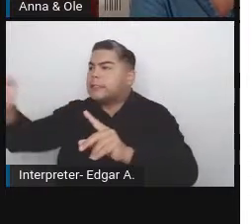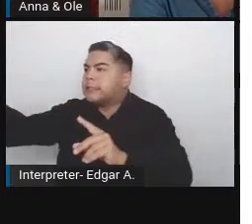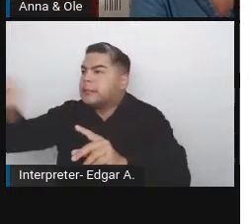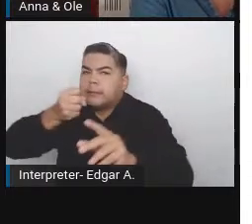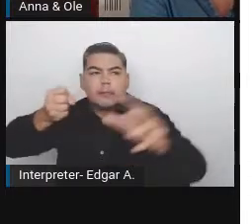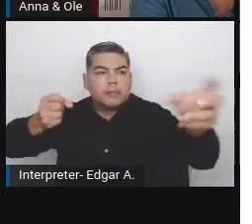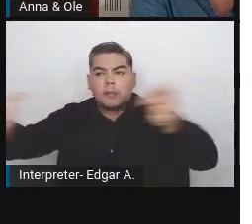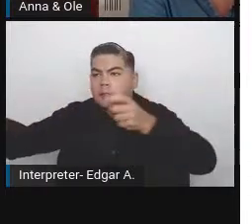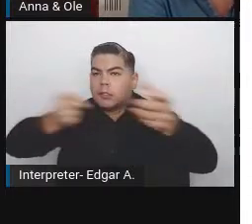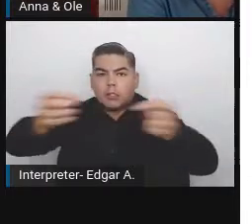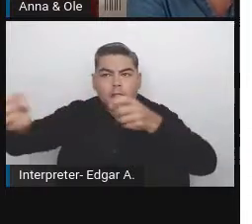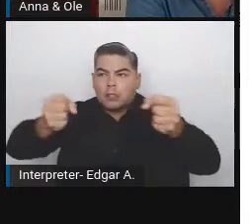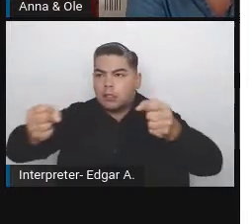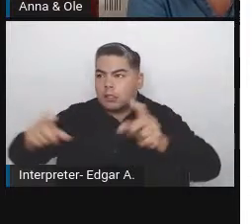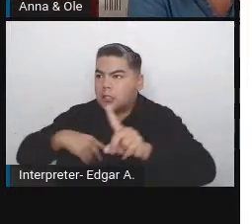But